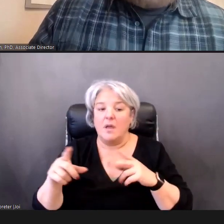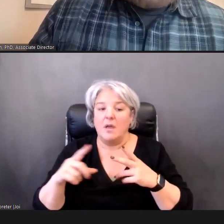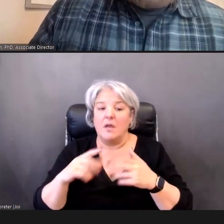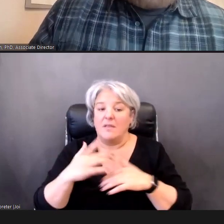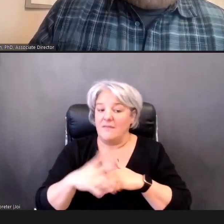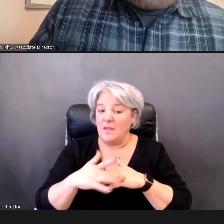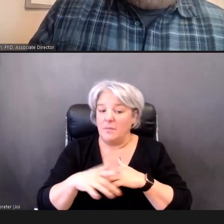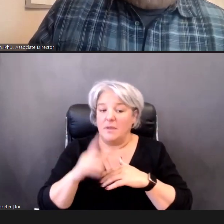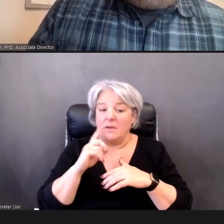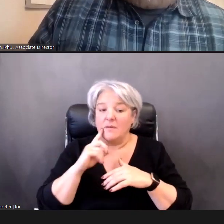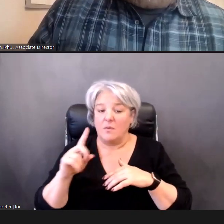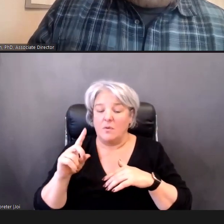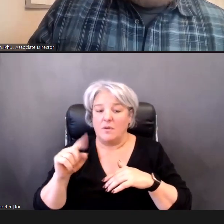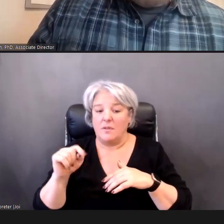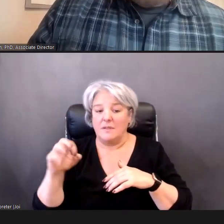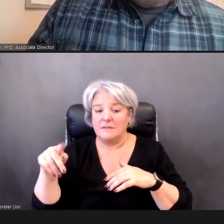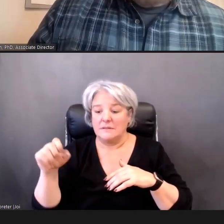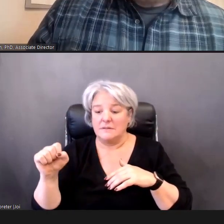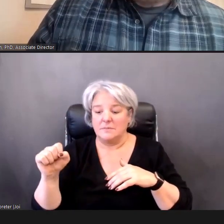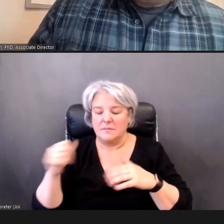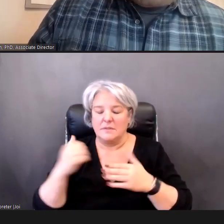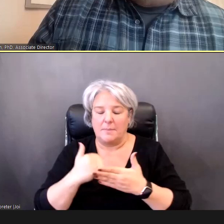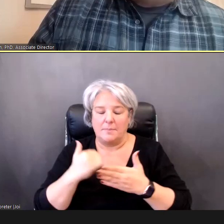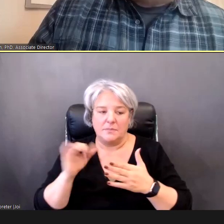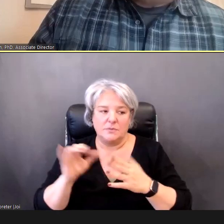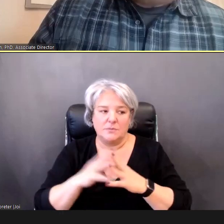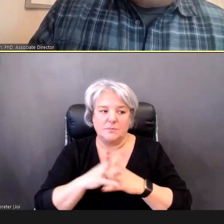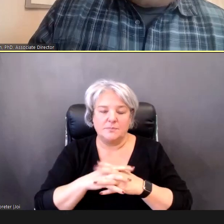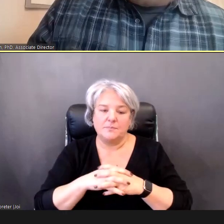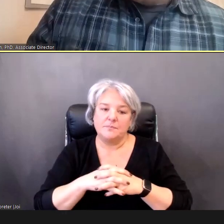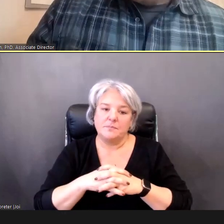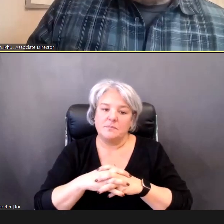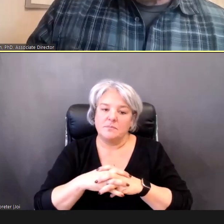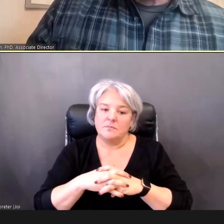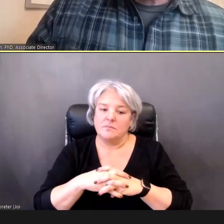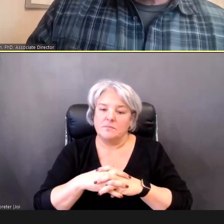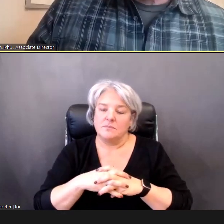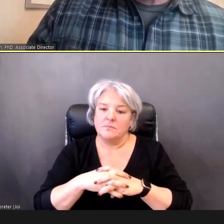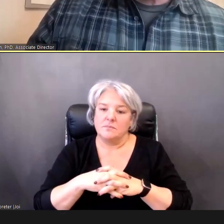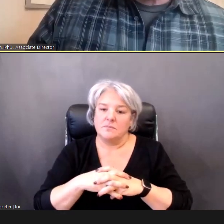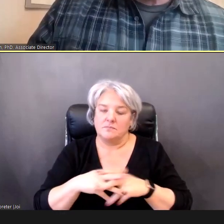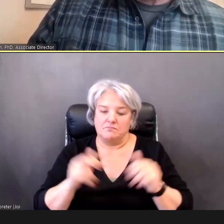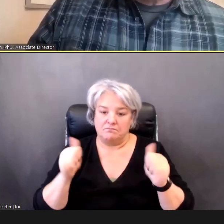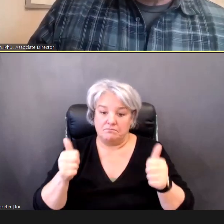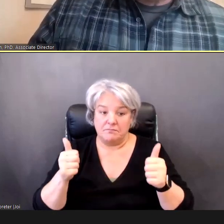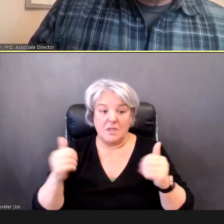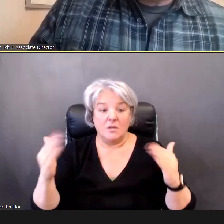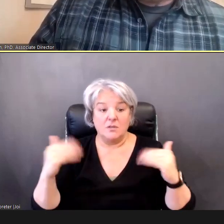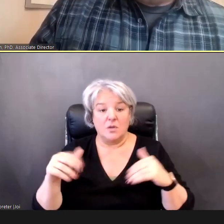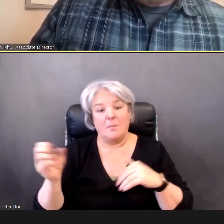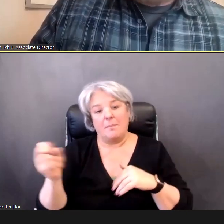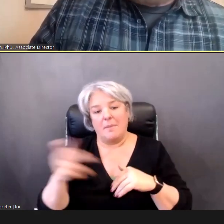tip for it now is is helpful yeah so